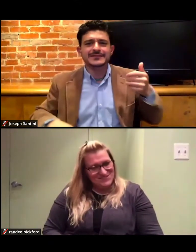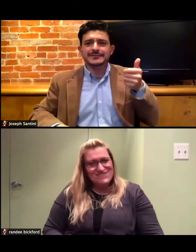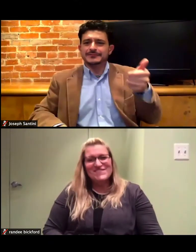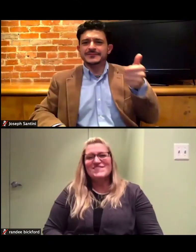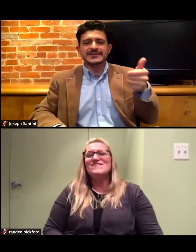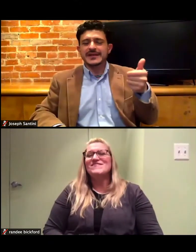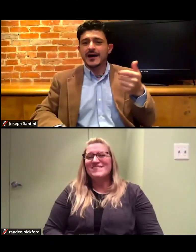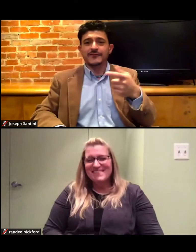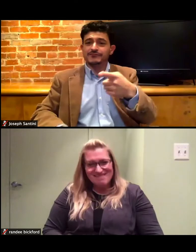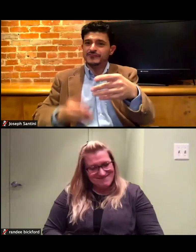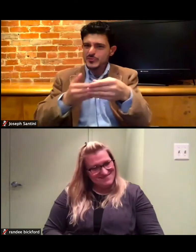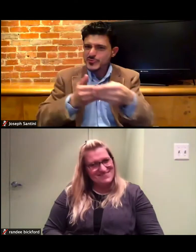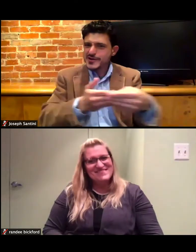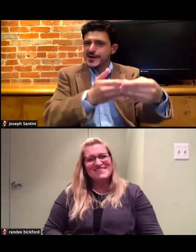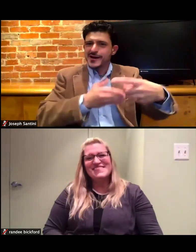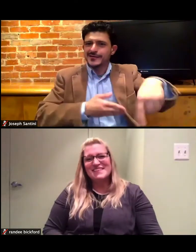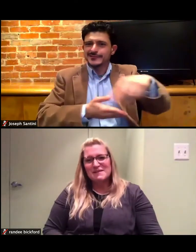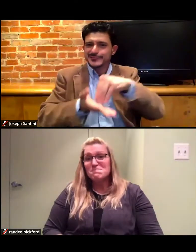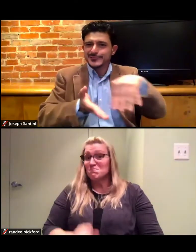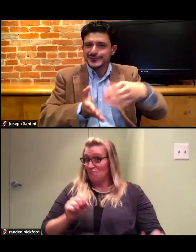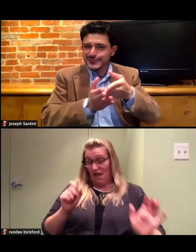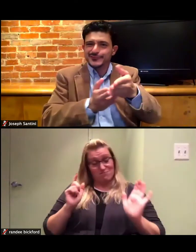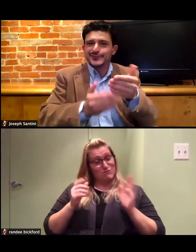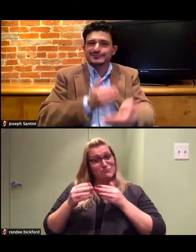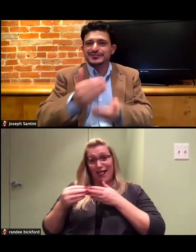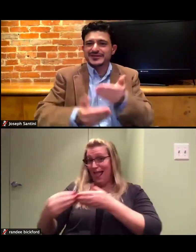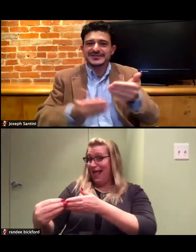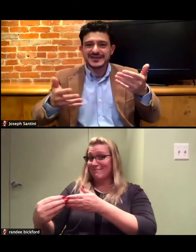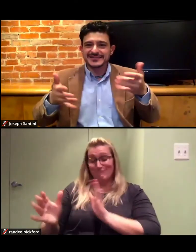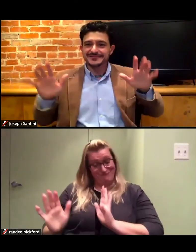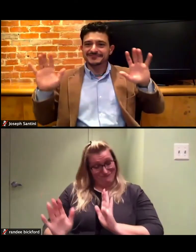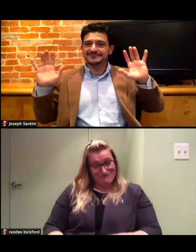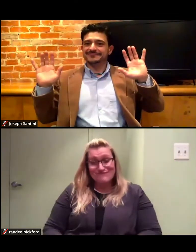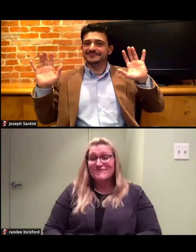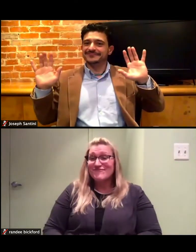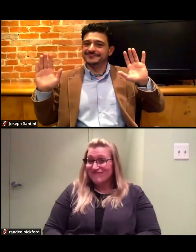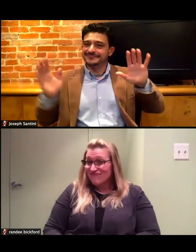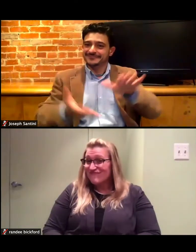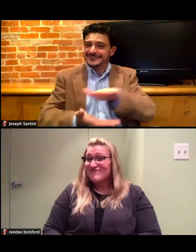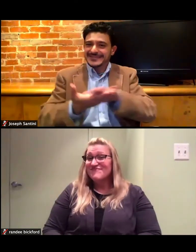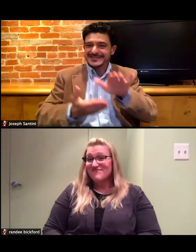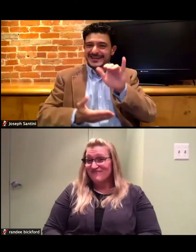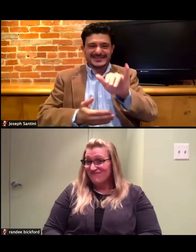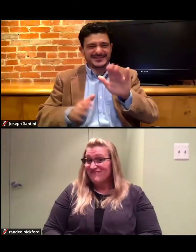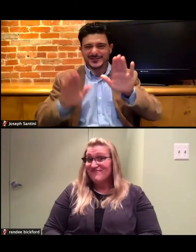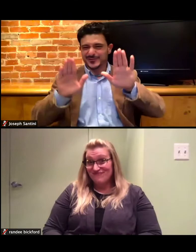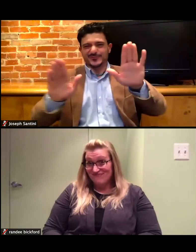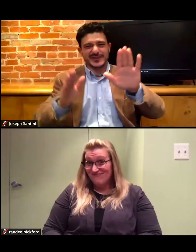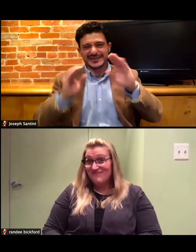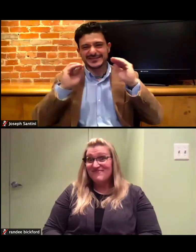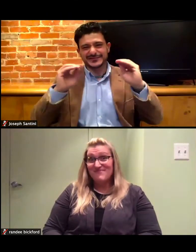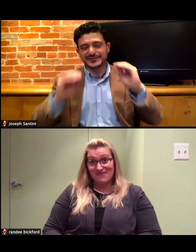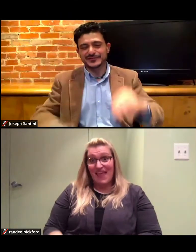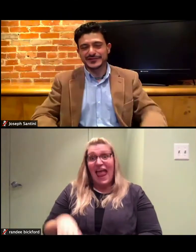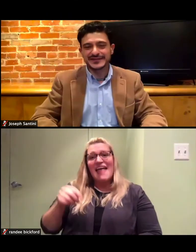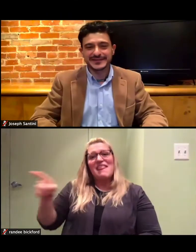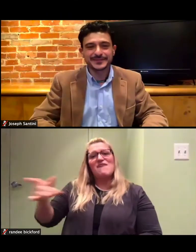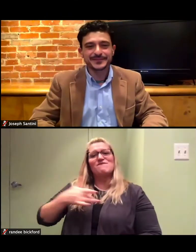and plan events and activities in order to lead to the results that they're looking for. Yeah, they did it all hands on.